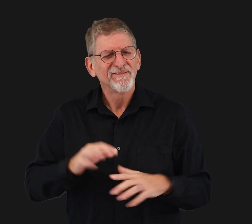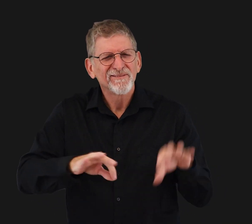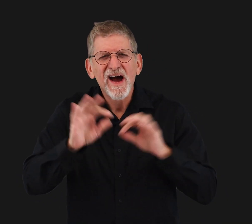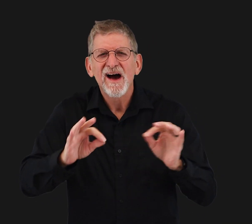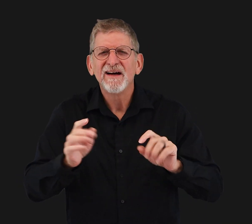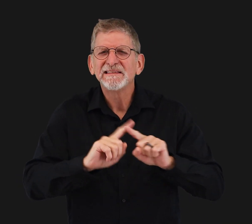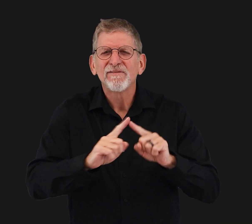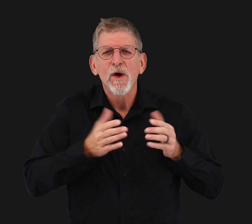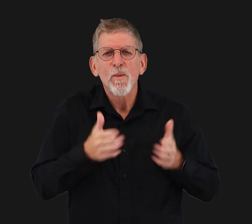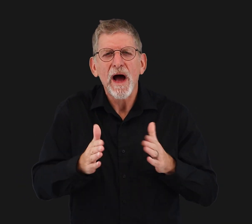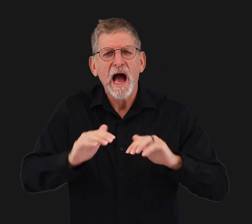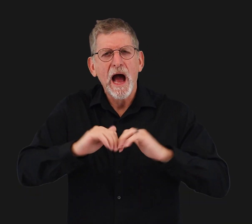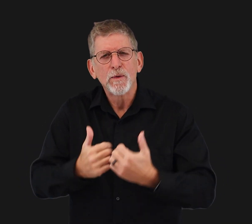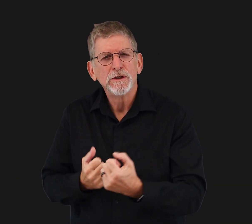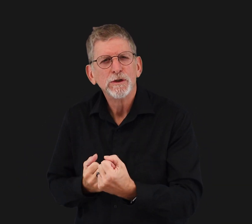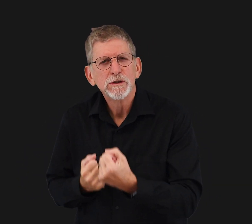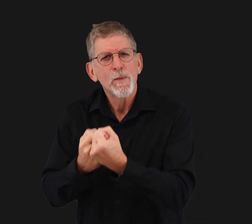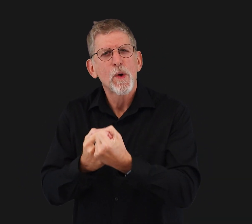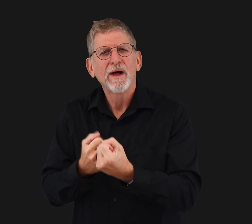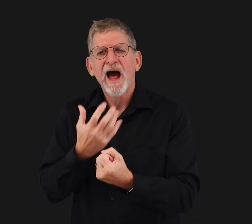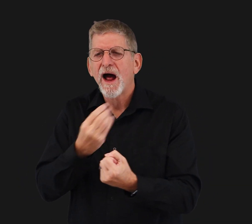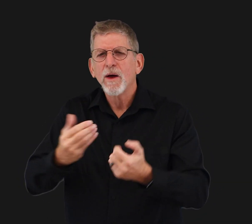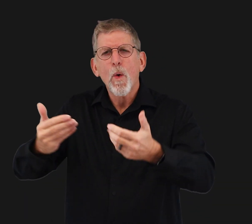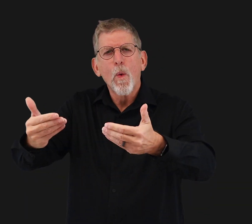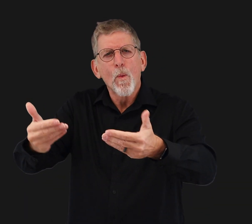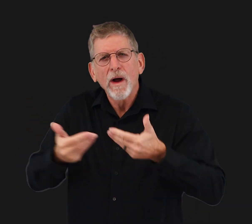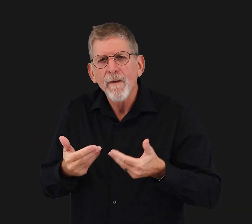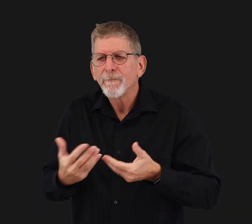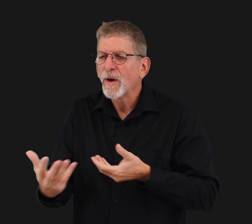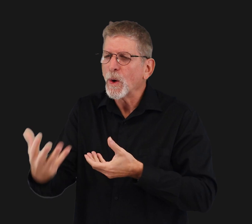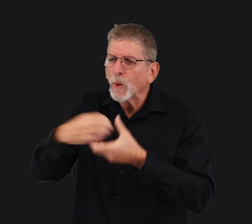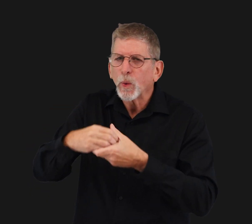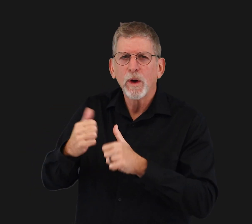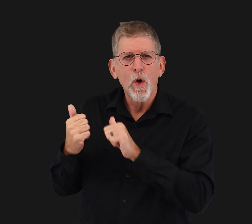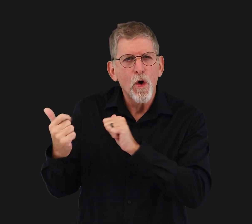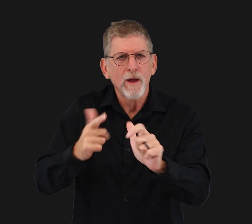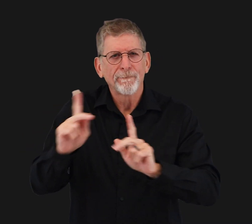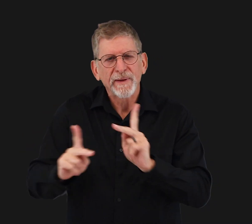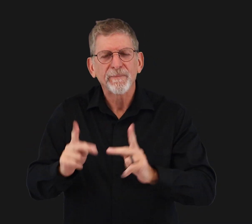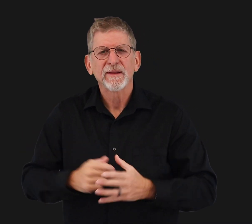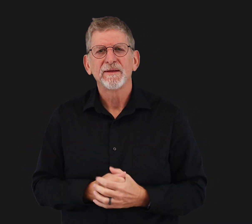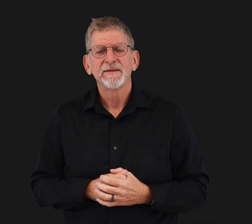• Finding ways to support, welcome and include all people